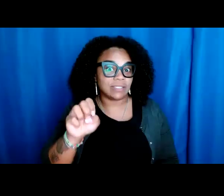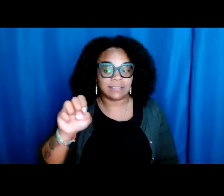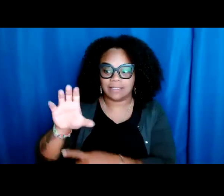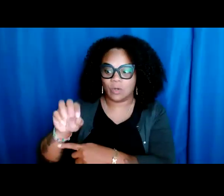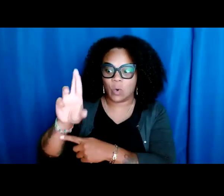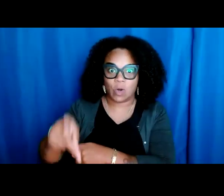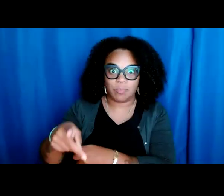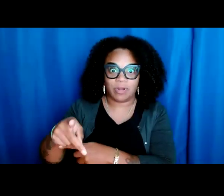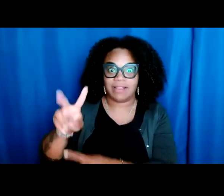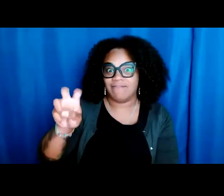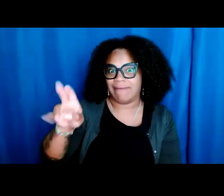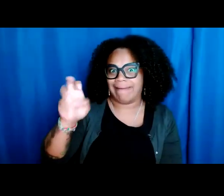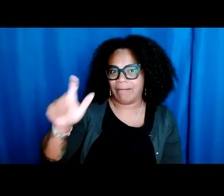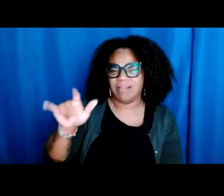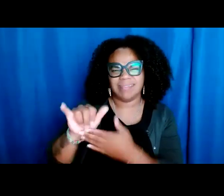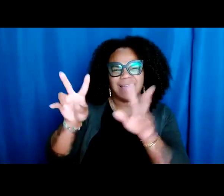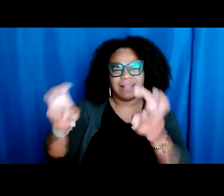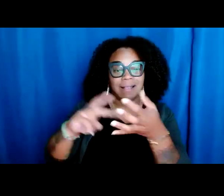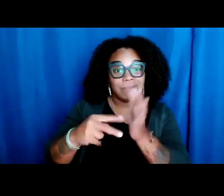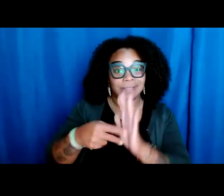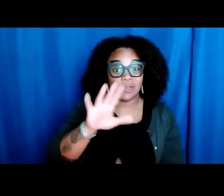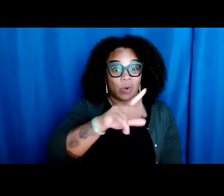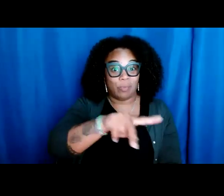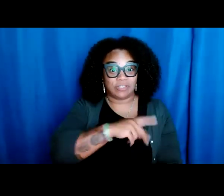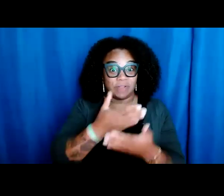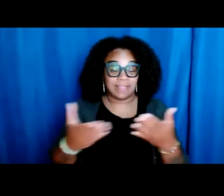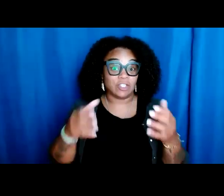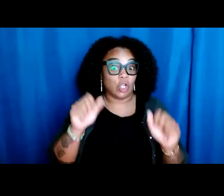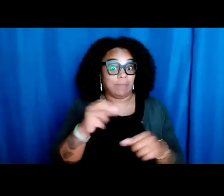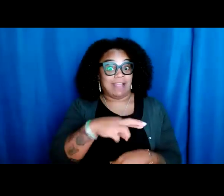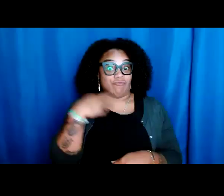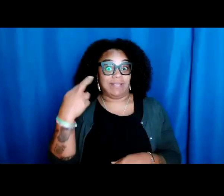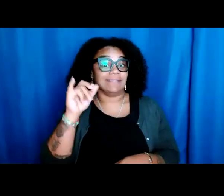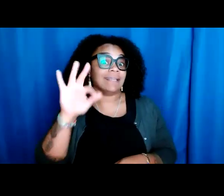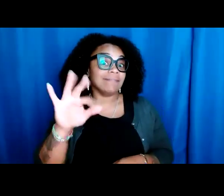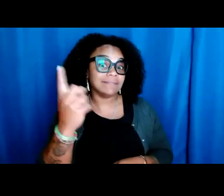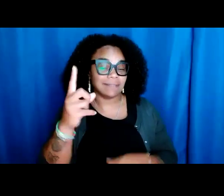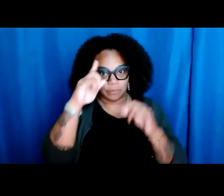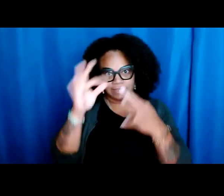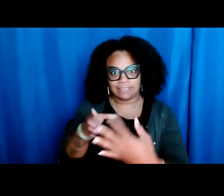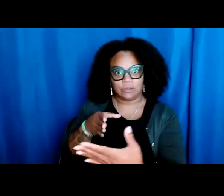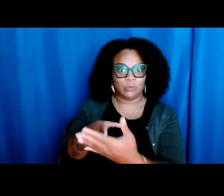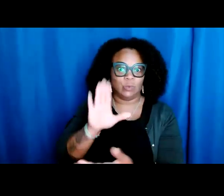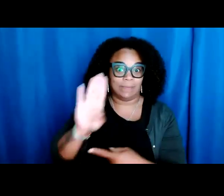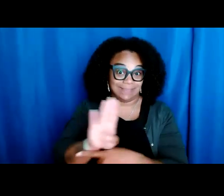assets could be as risk if someone was to litigate against your business.